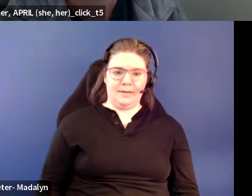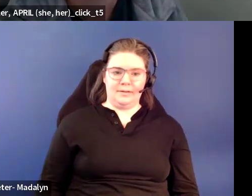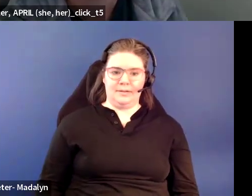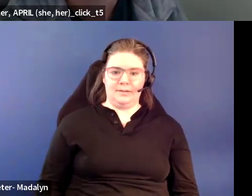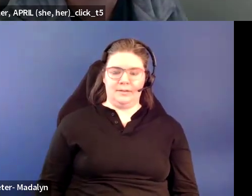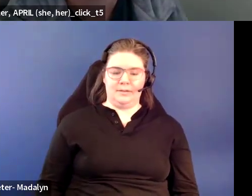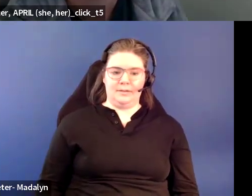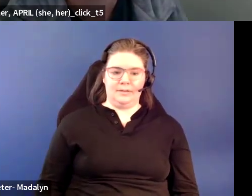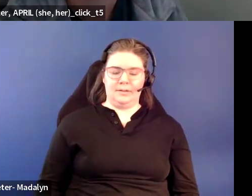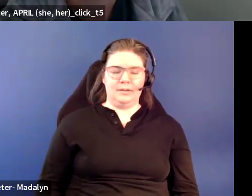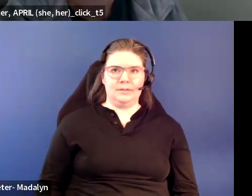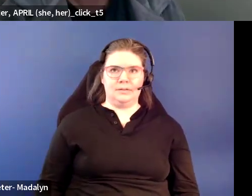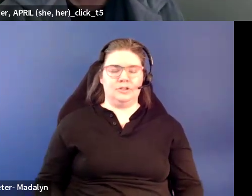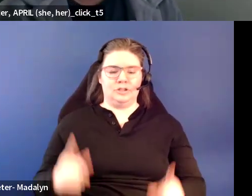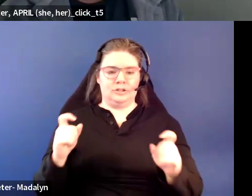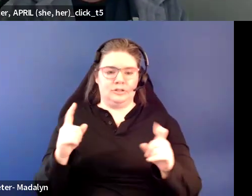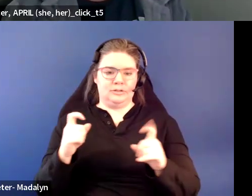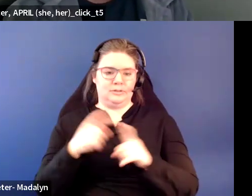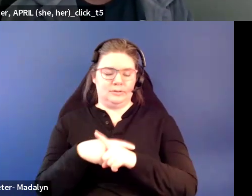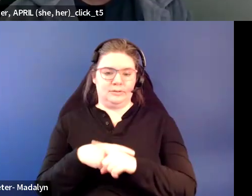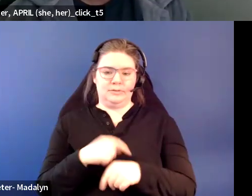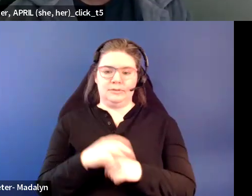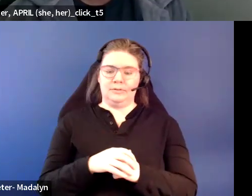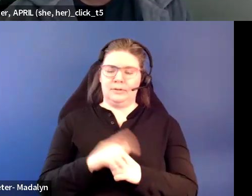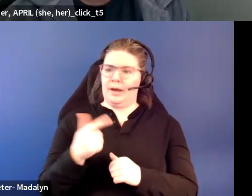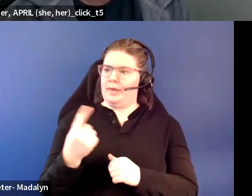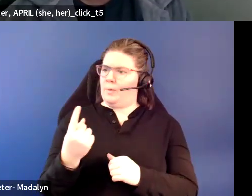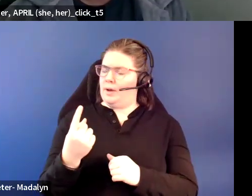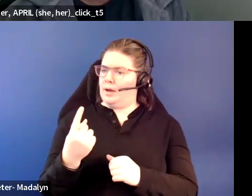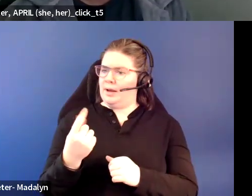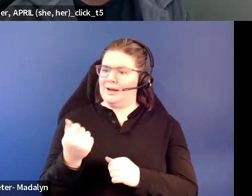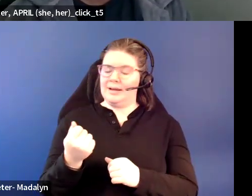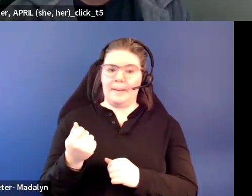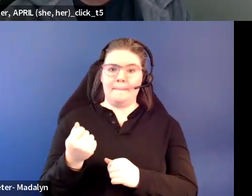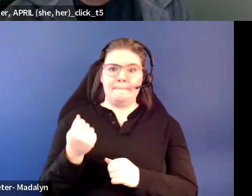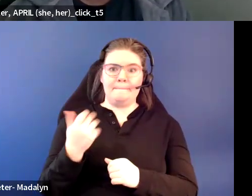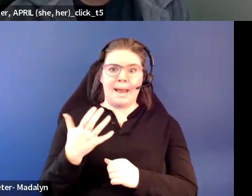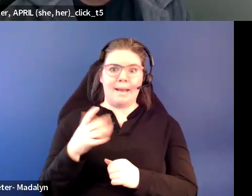Carolyn Grawi: difficult matters. We were at another one where there were several 100 people that were being seen.